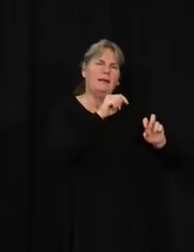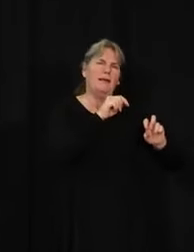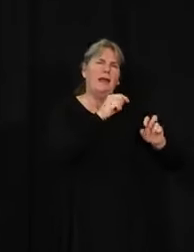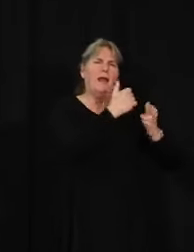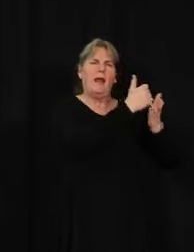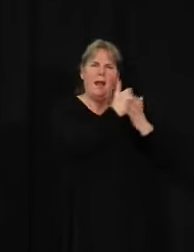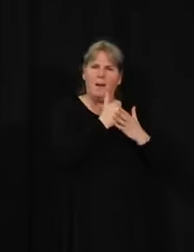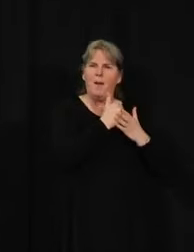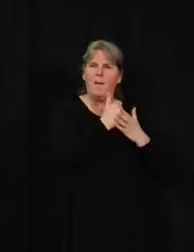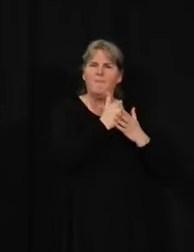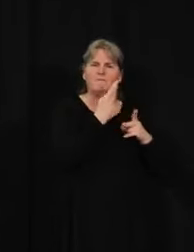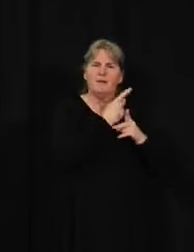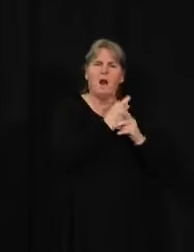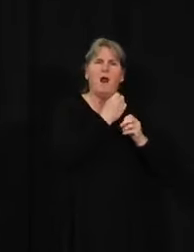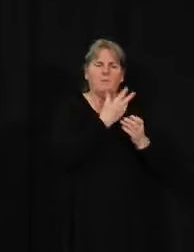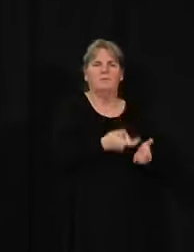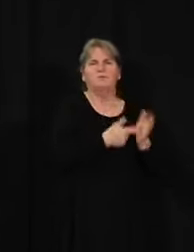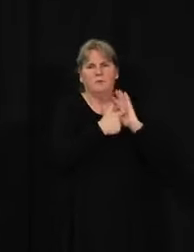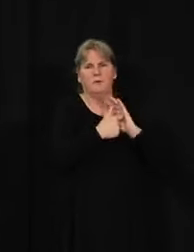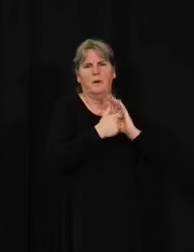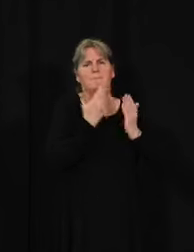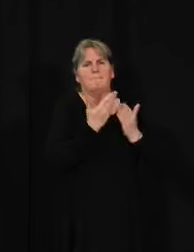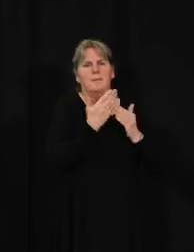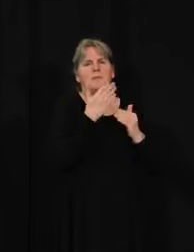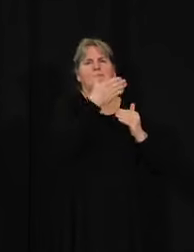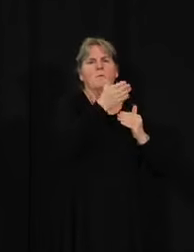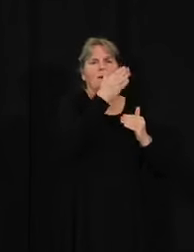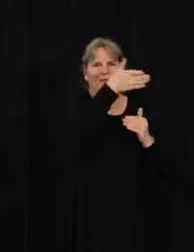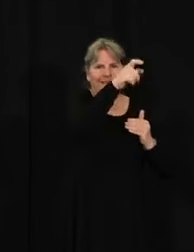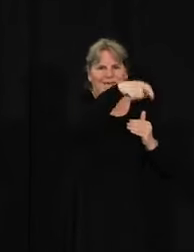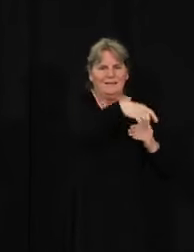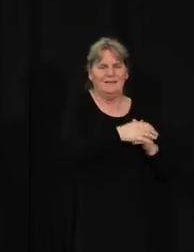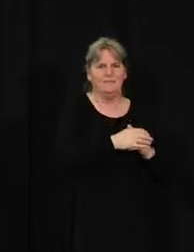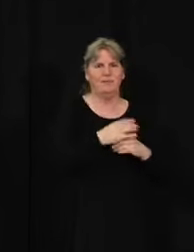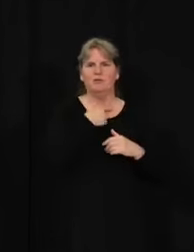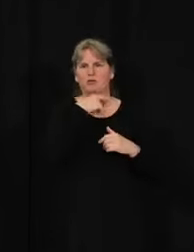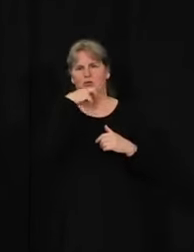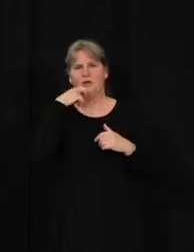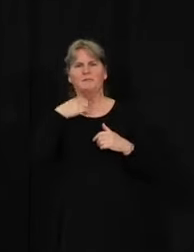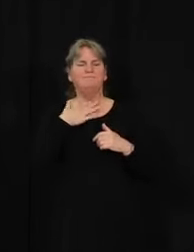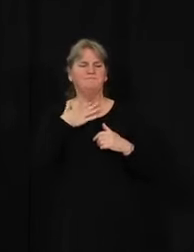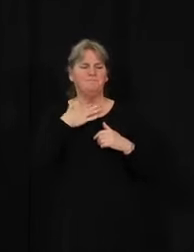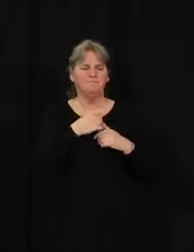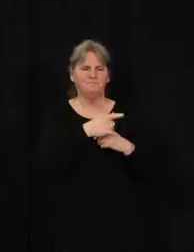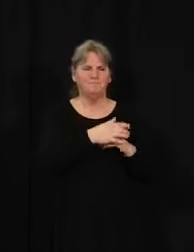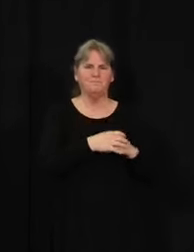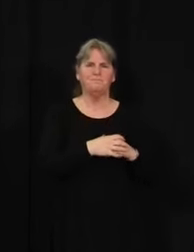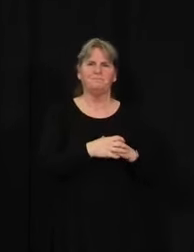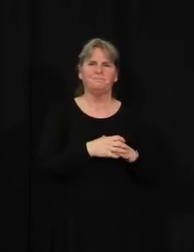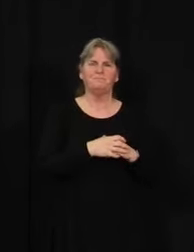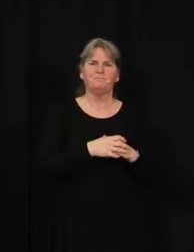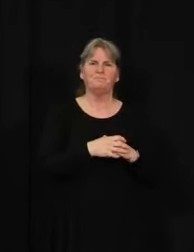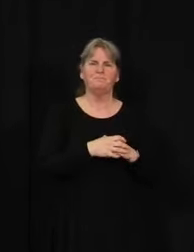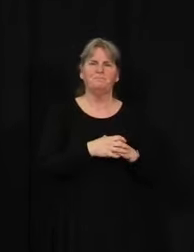Thing on a sec. hang on a sec.